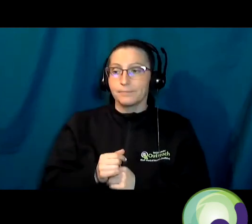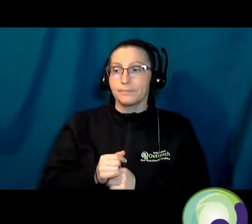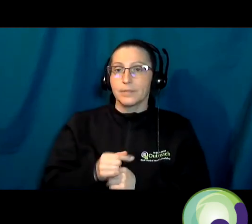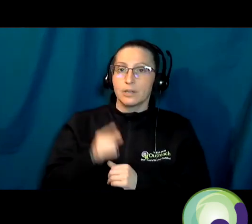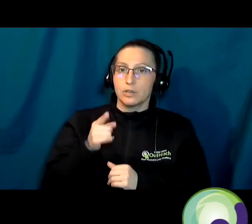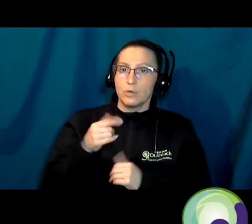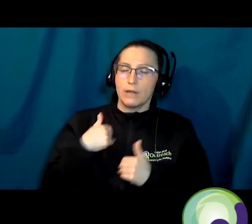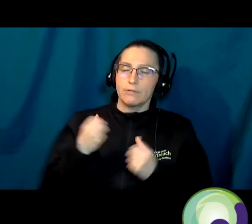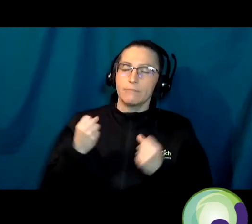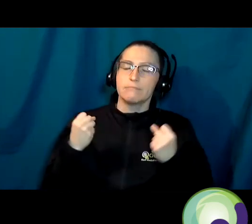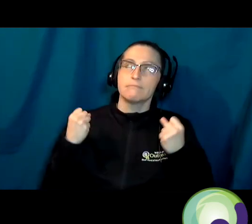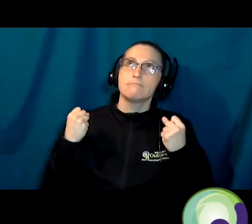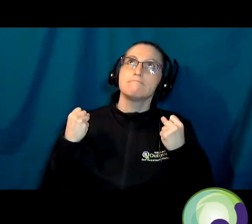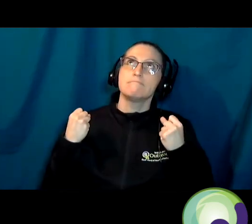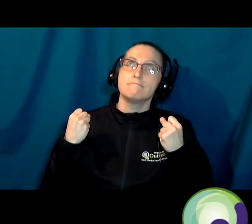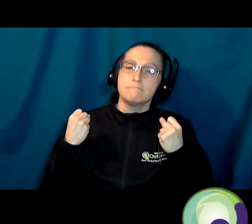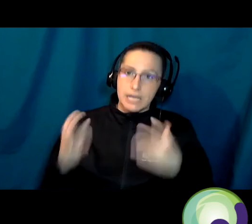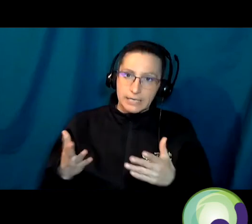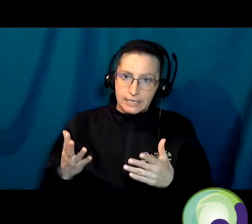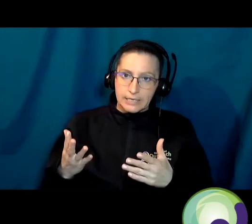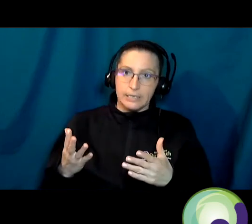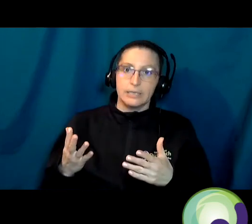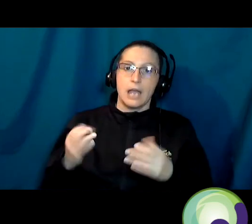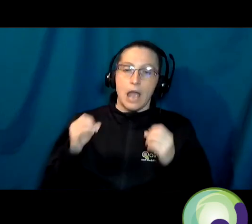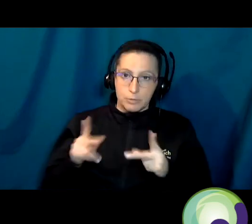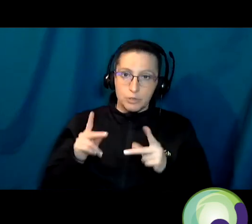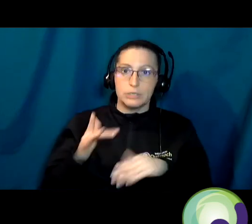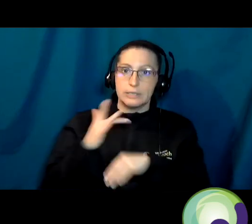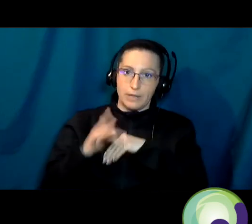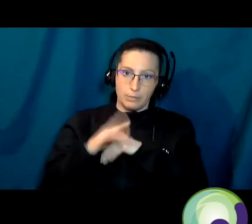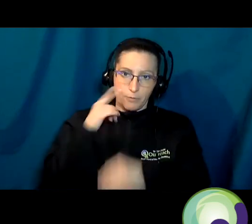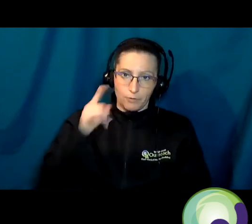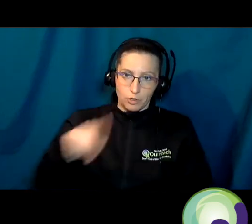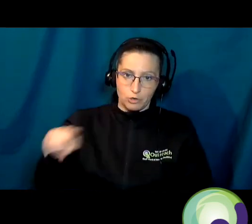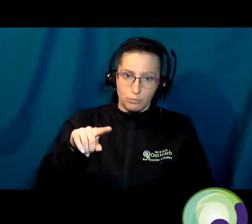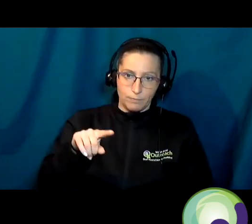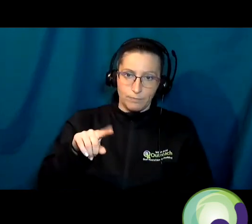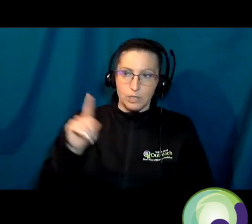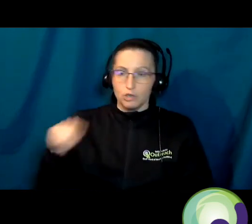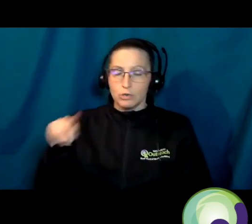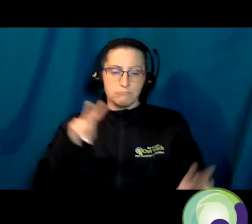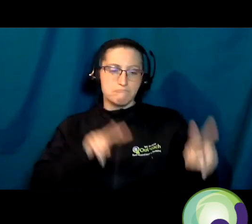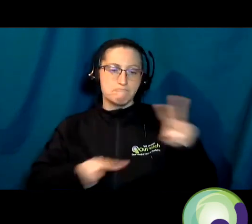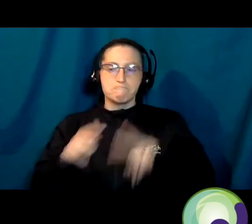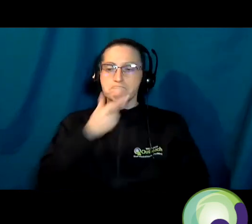many opportunities available to you that you can pick something you might actually like,